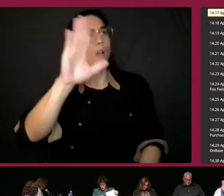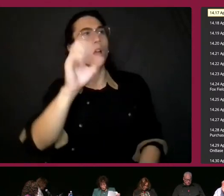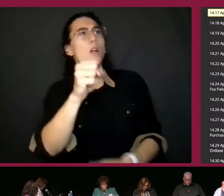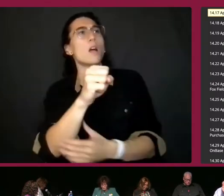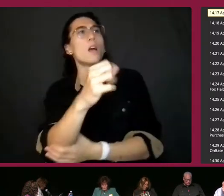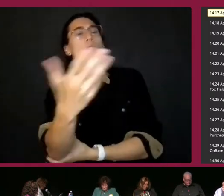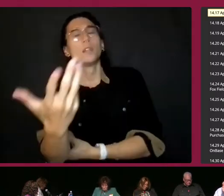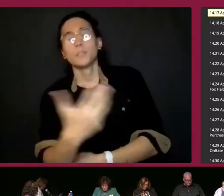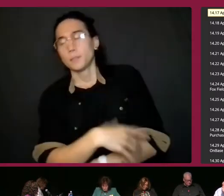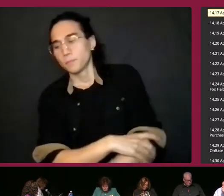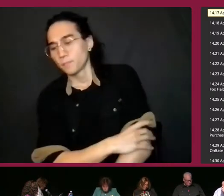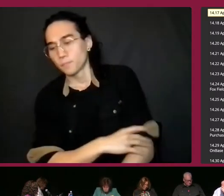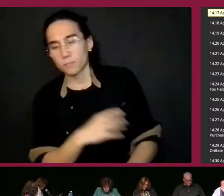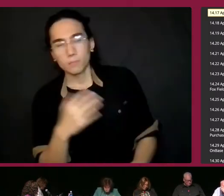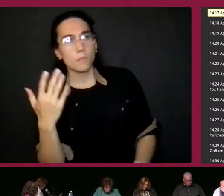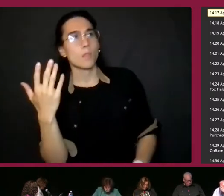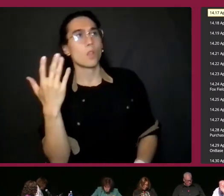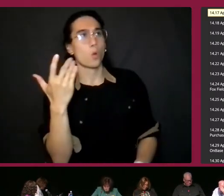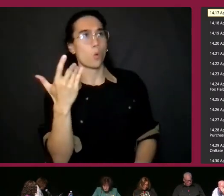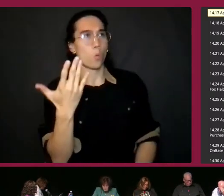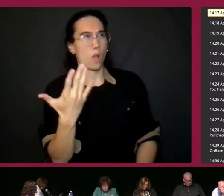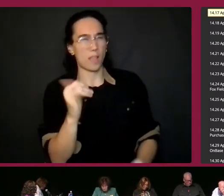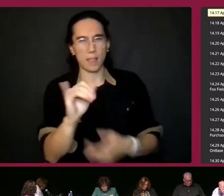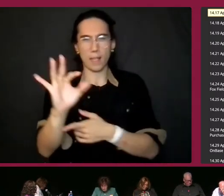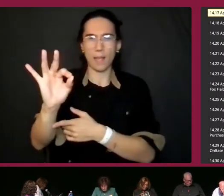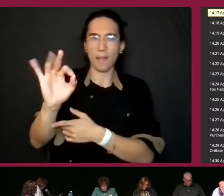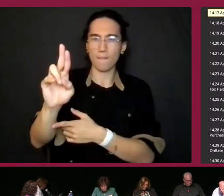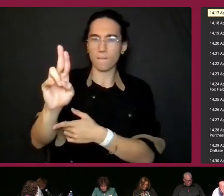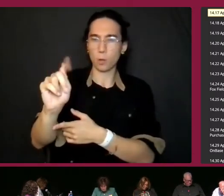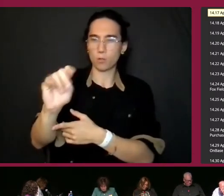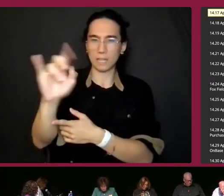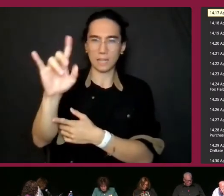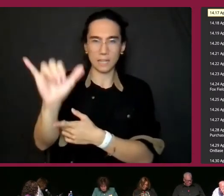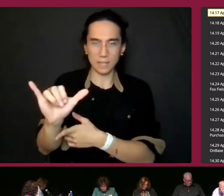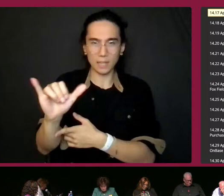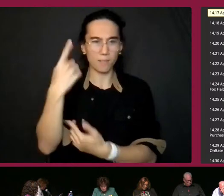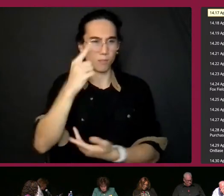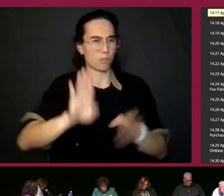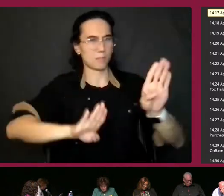Why was there futility, uh, in getting bidding for this management system?